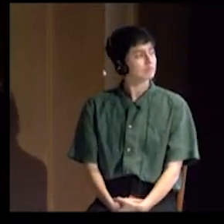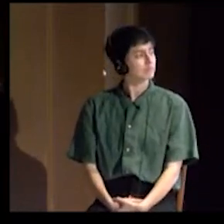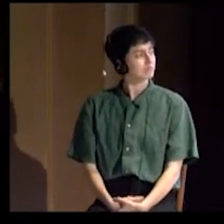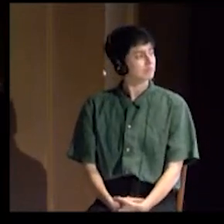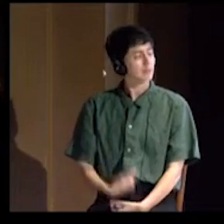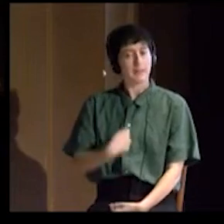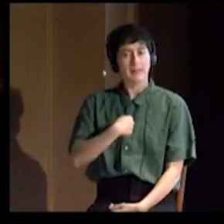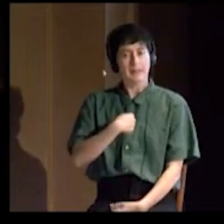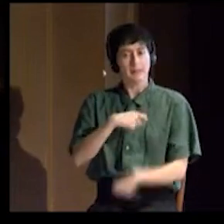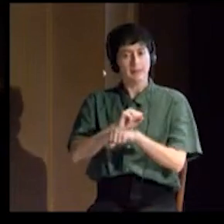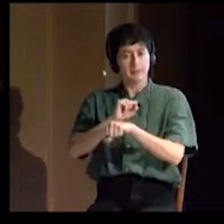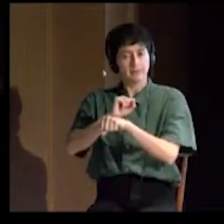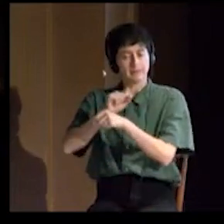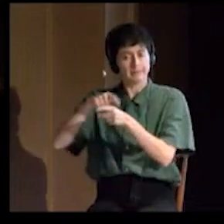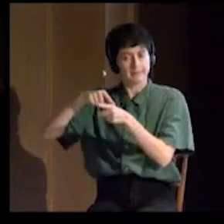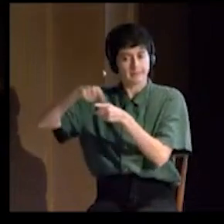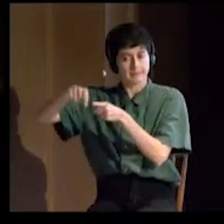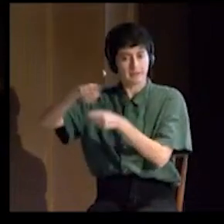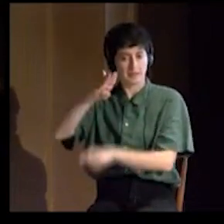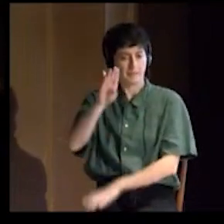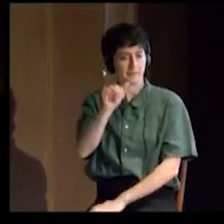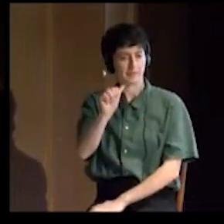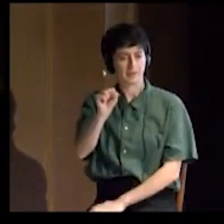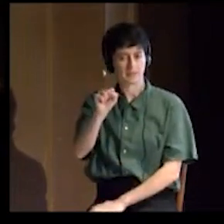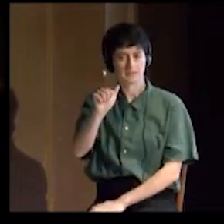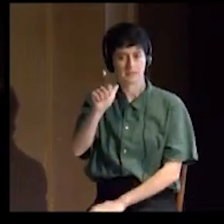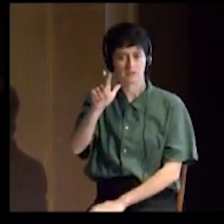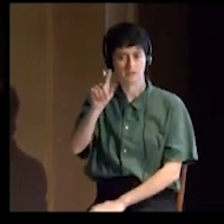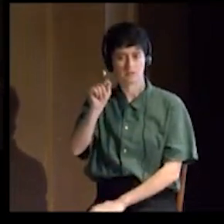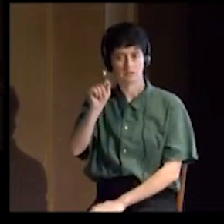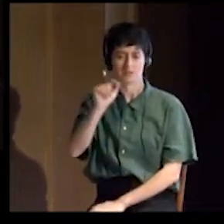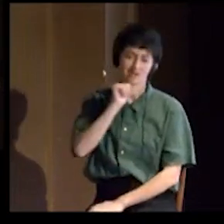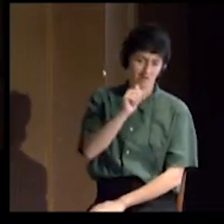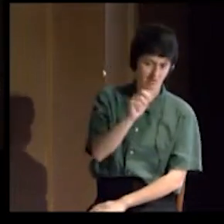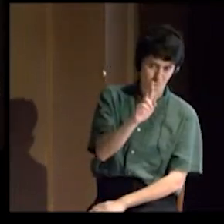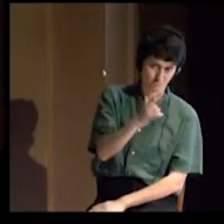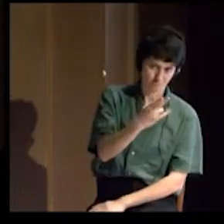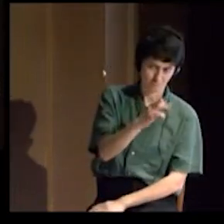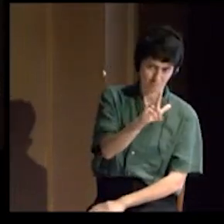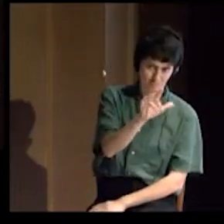I work mostly on basalts, so not rhyolites. And I'm wondering if there's anything in the field